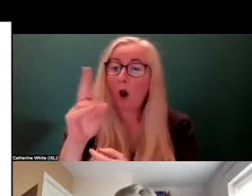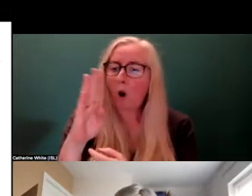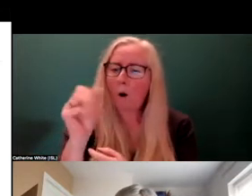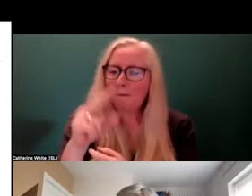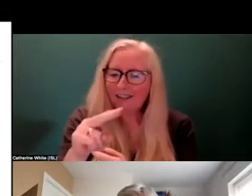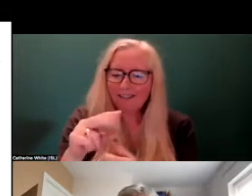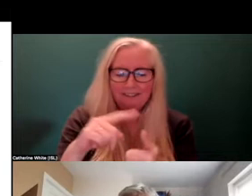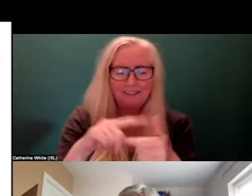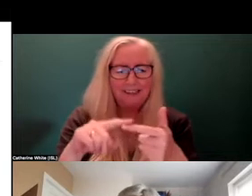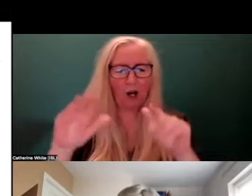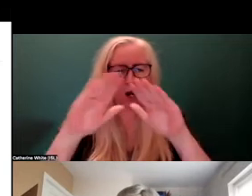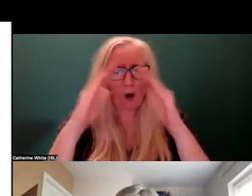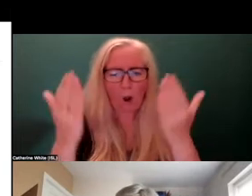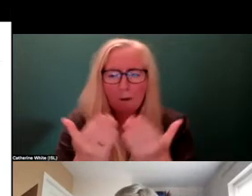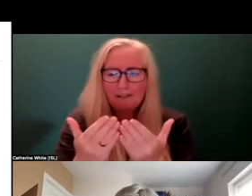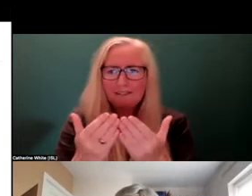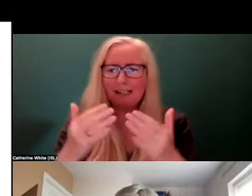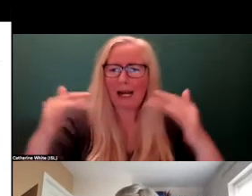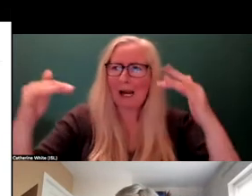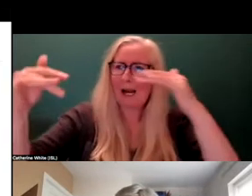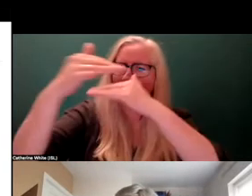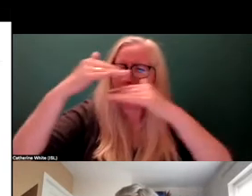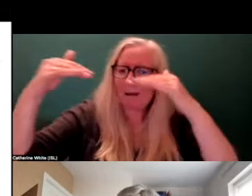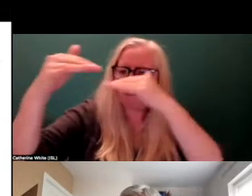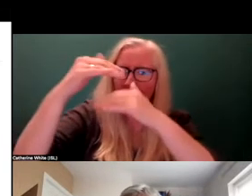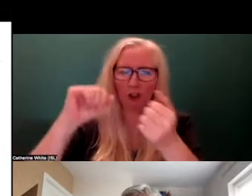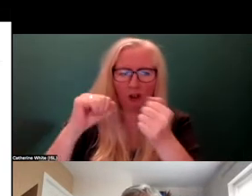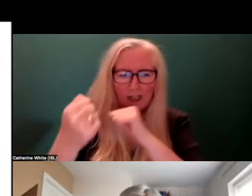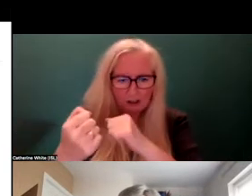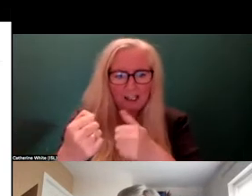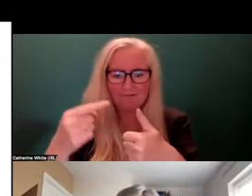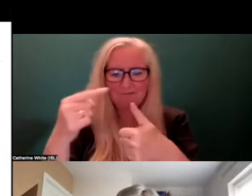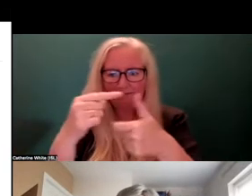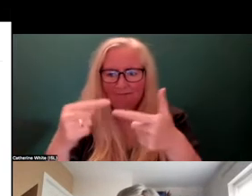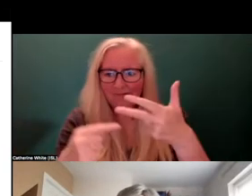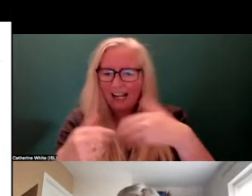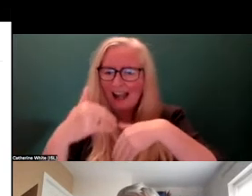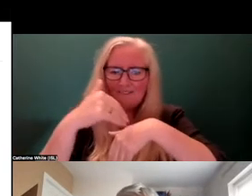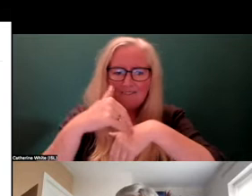Urbanisation, globalisation and climate change are all challenging for attention